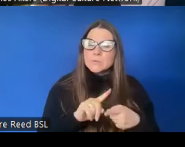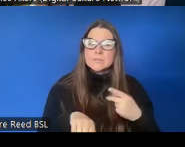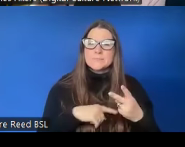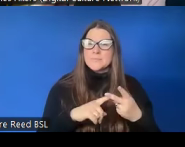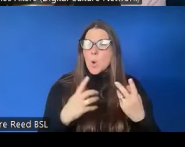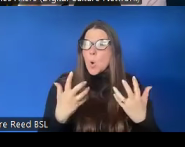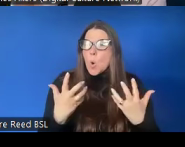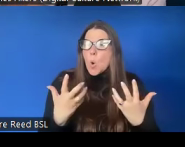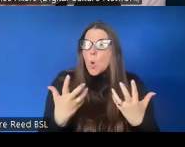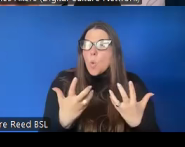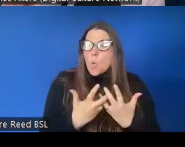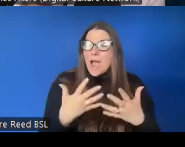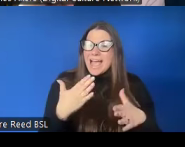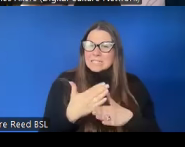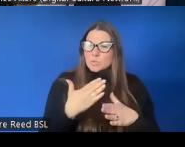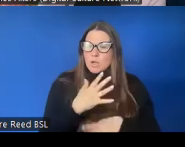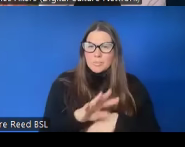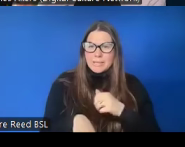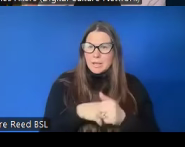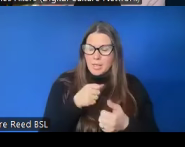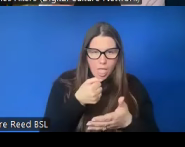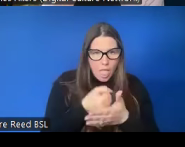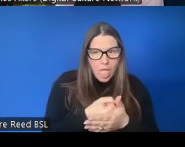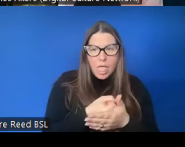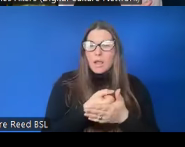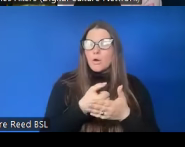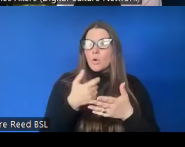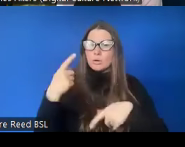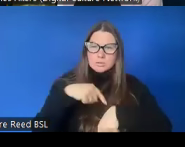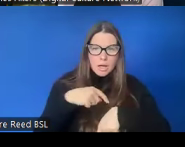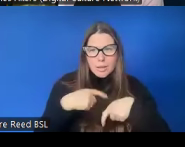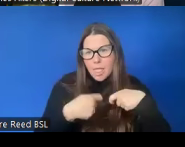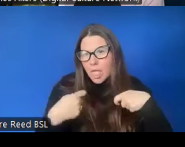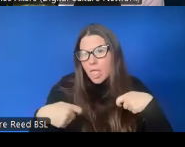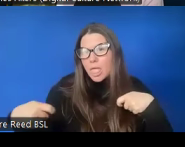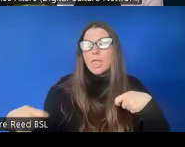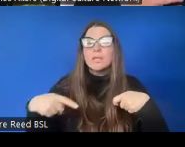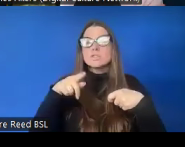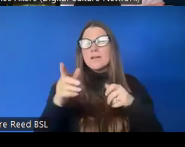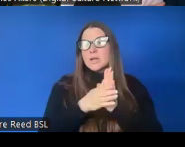Are they manually copying data from one place to another? Does it sit on someone's desktop that if they're not in,